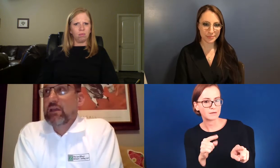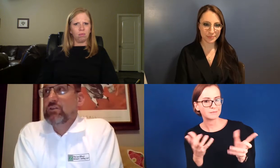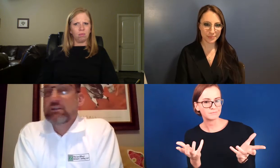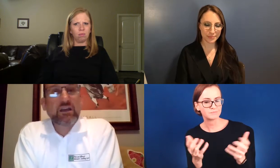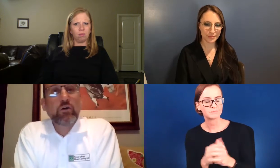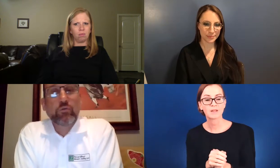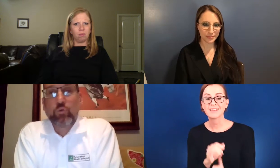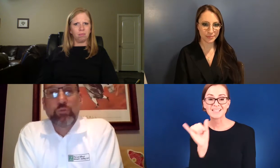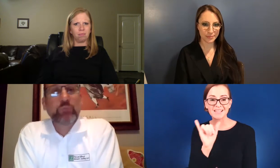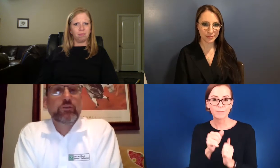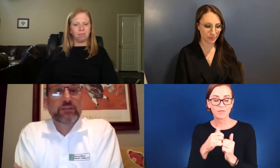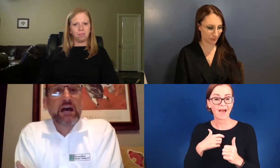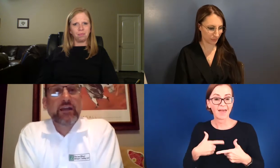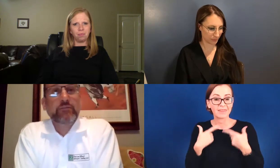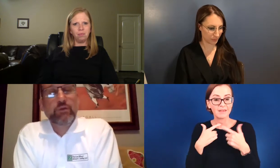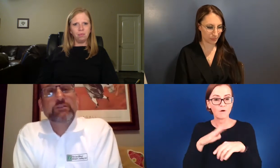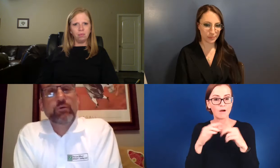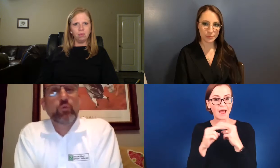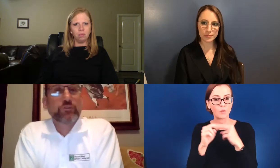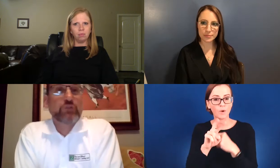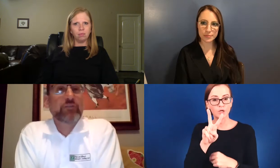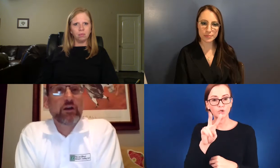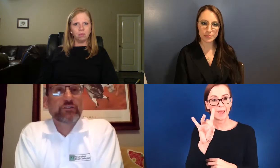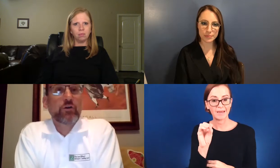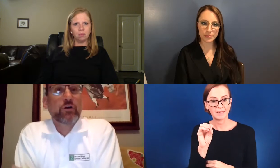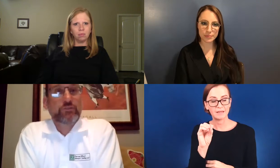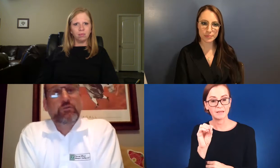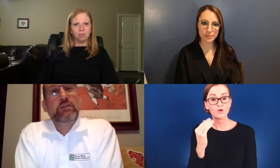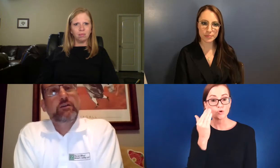and you can tell where people have died based upon where the traffic lights are on TV.